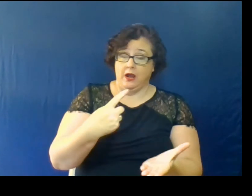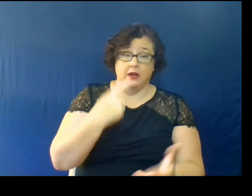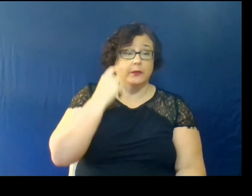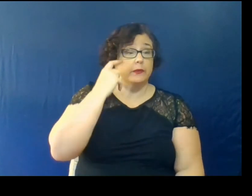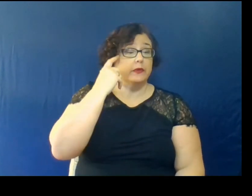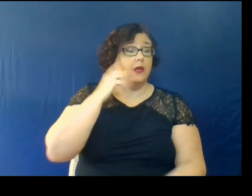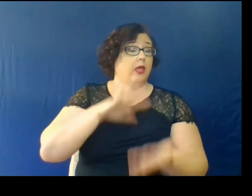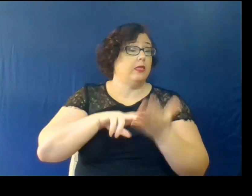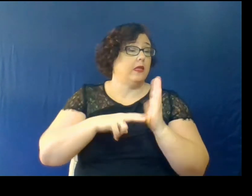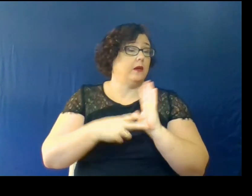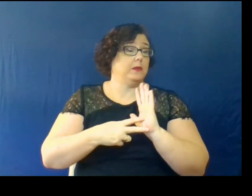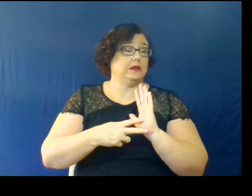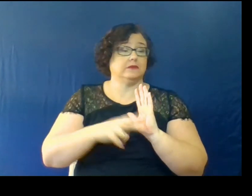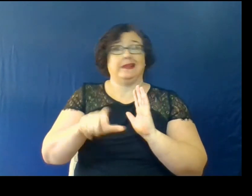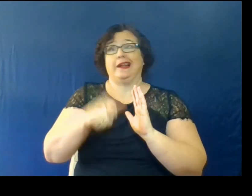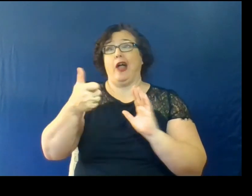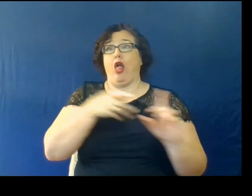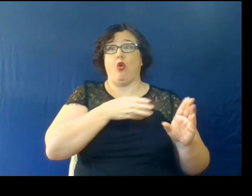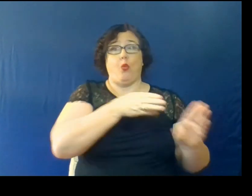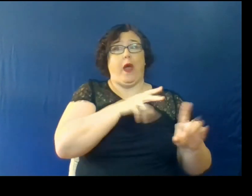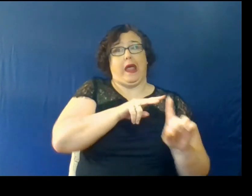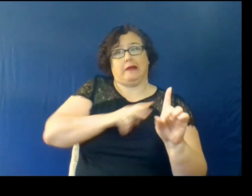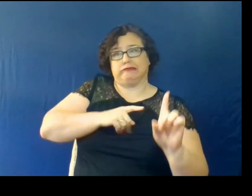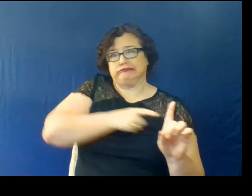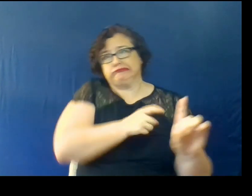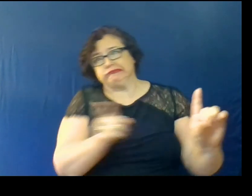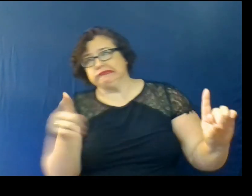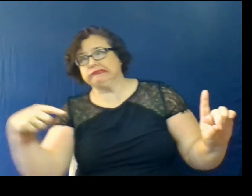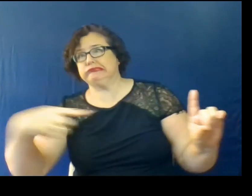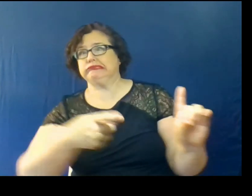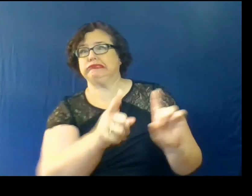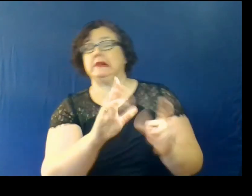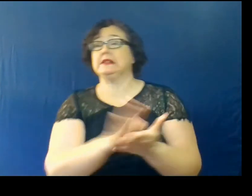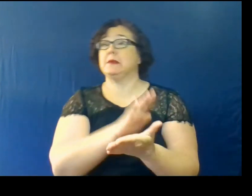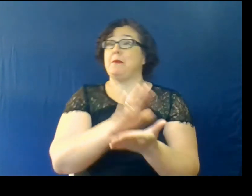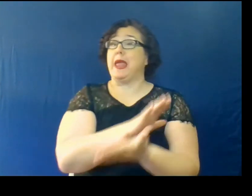they found an alternate way around that. In some cases they use paper ballots. You know you can use